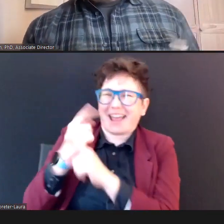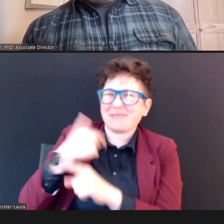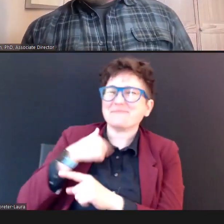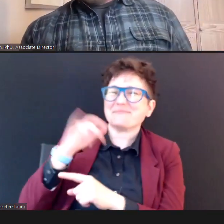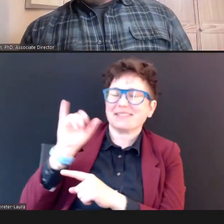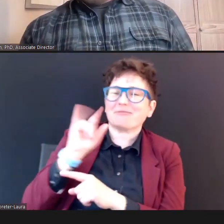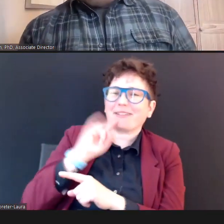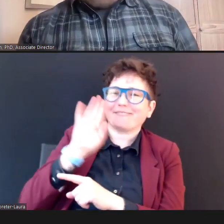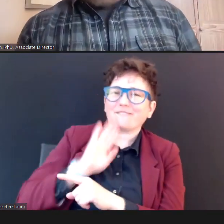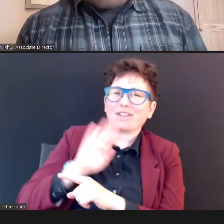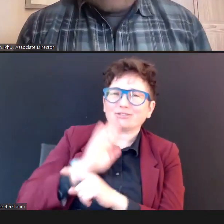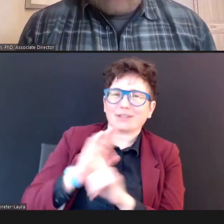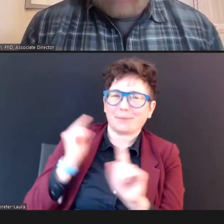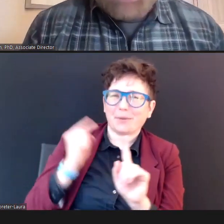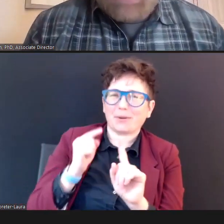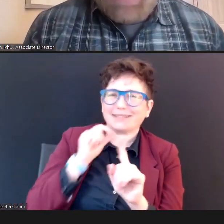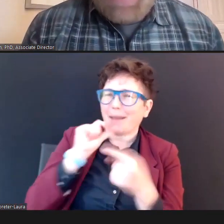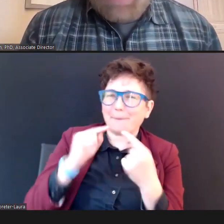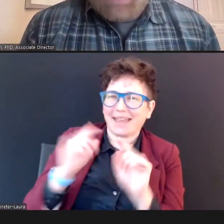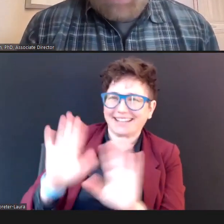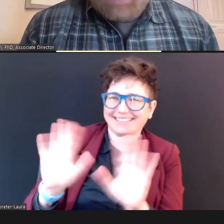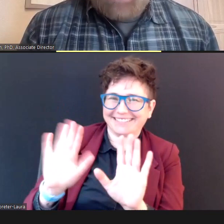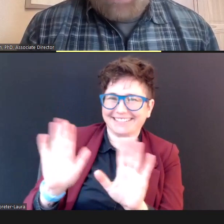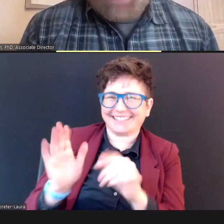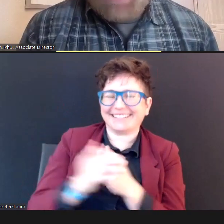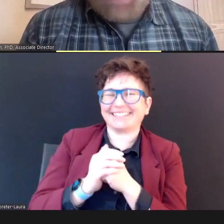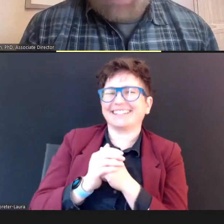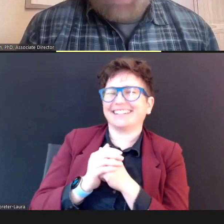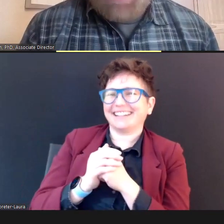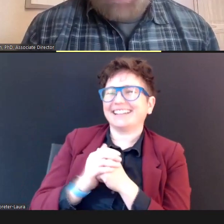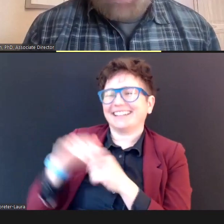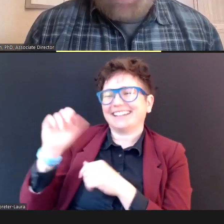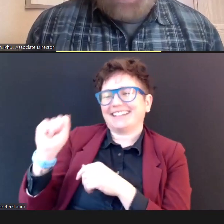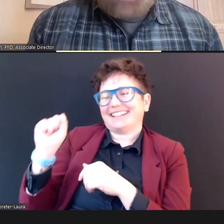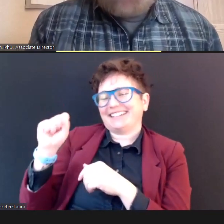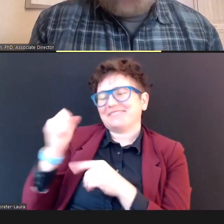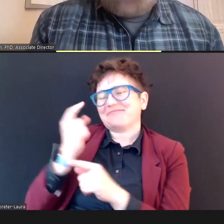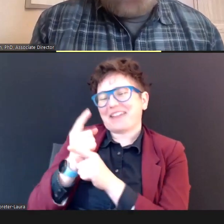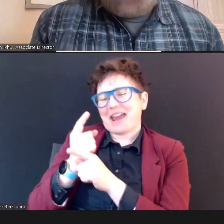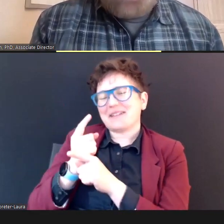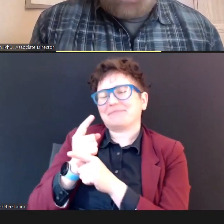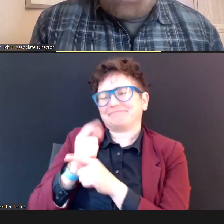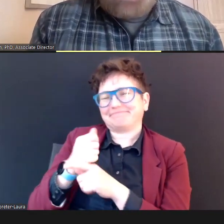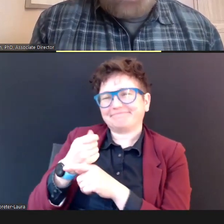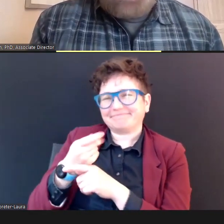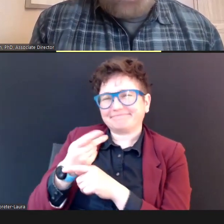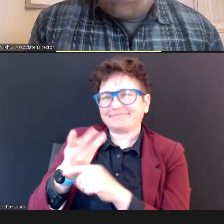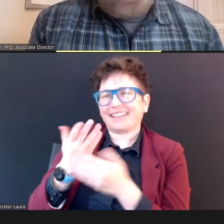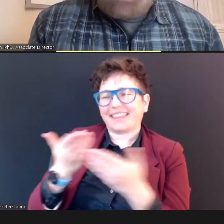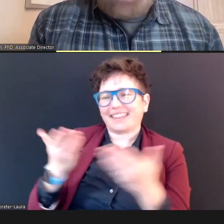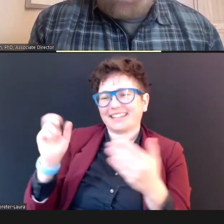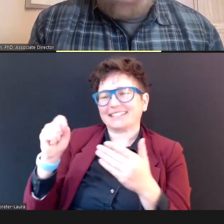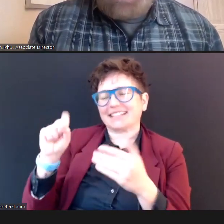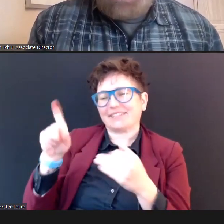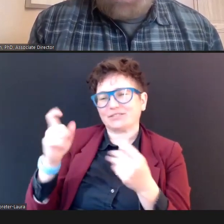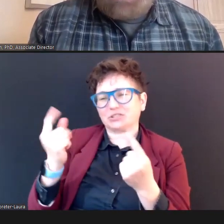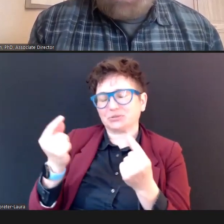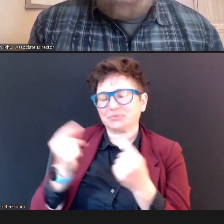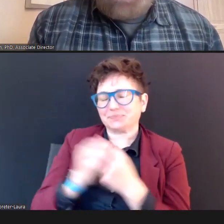the frustrating point the point of frustration um but there there are um